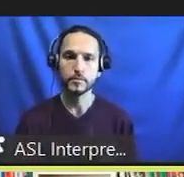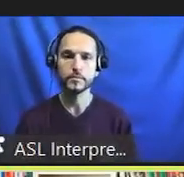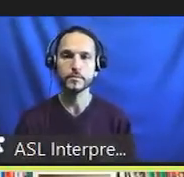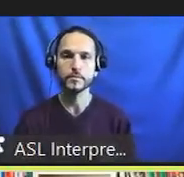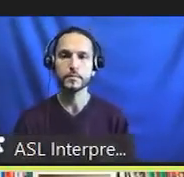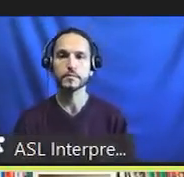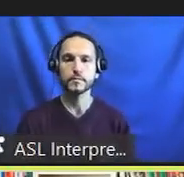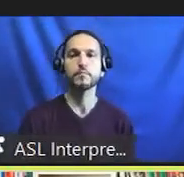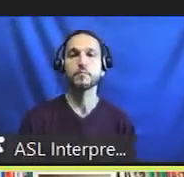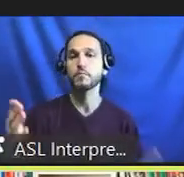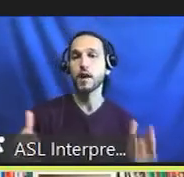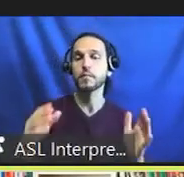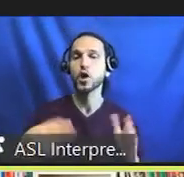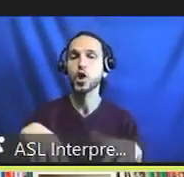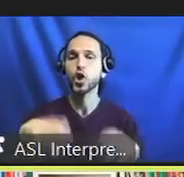such as notetaking or captioning.